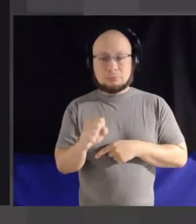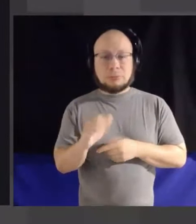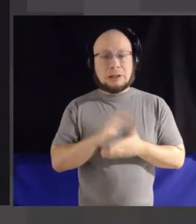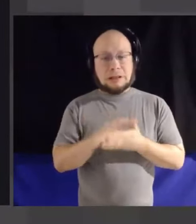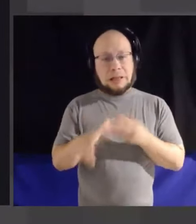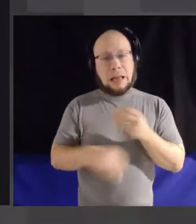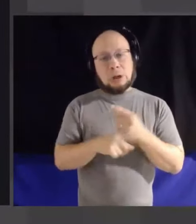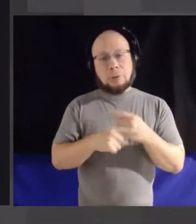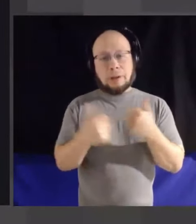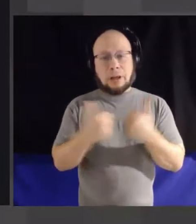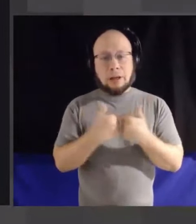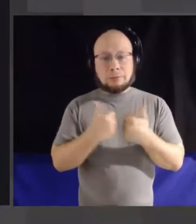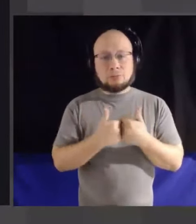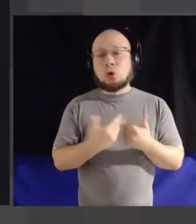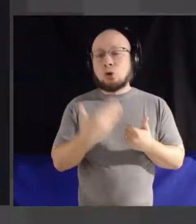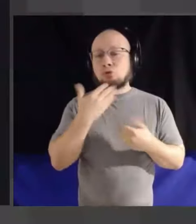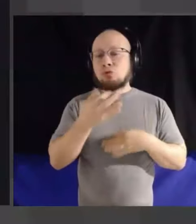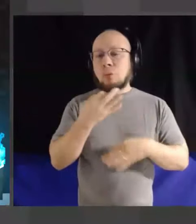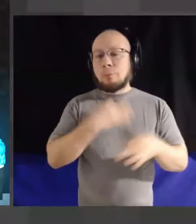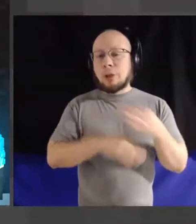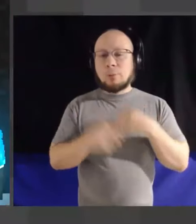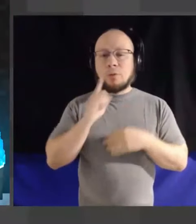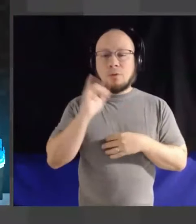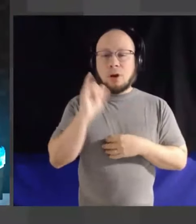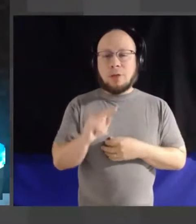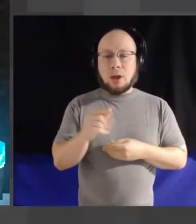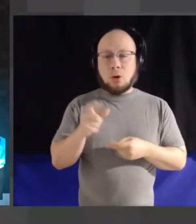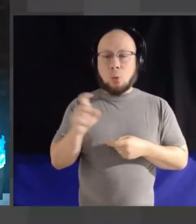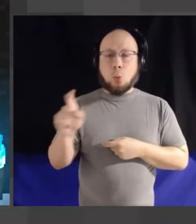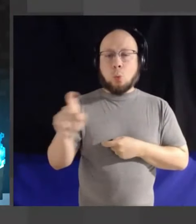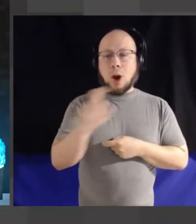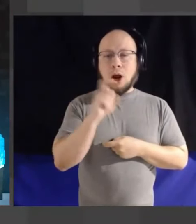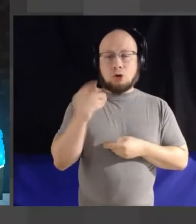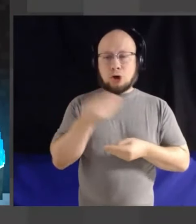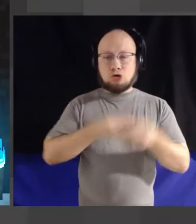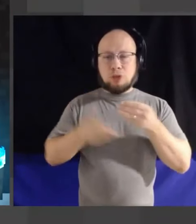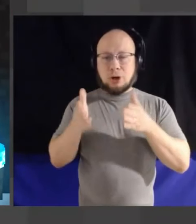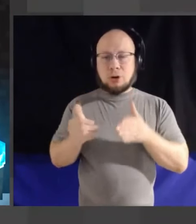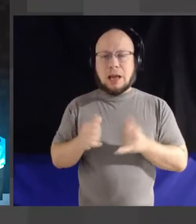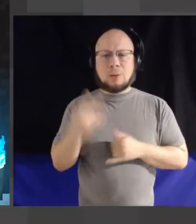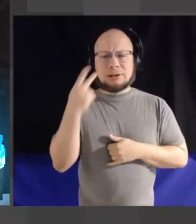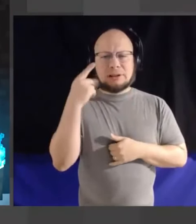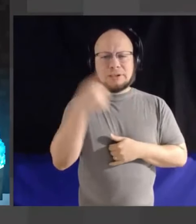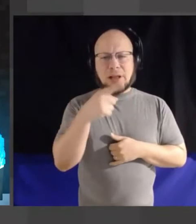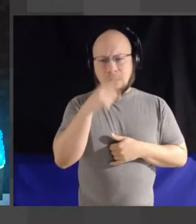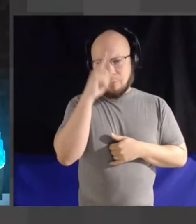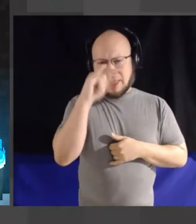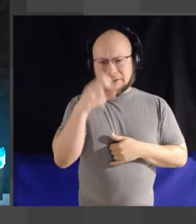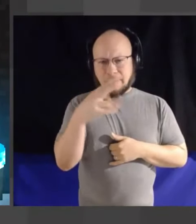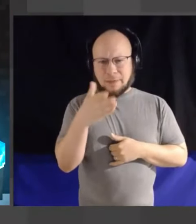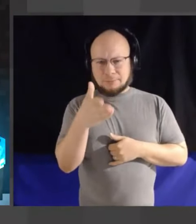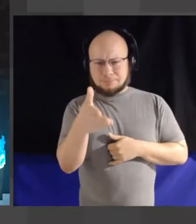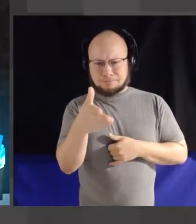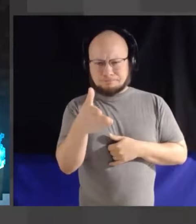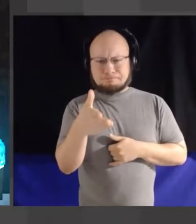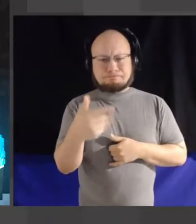The simple straightforward items and definitely a nice addition to the game. A GOOD REPLACEMENT FOR THE